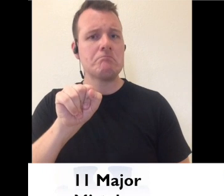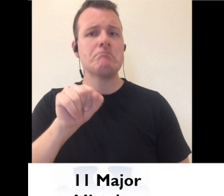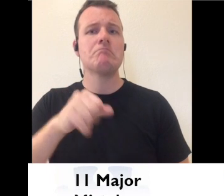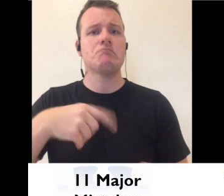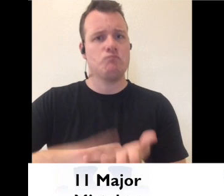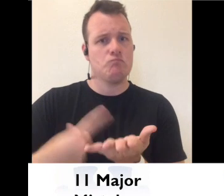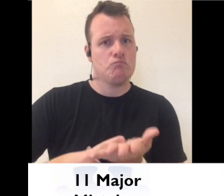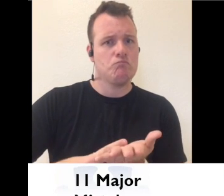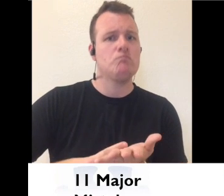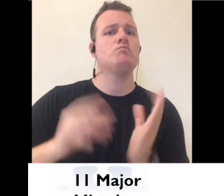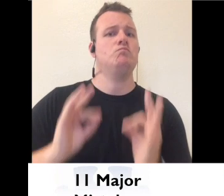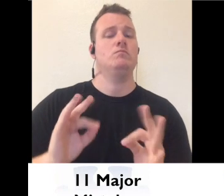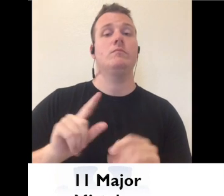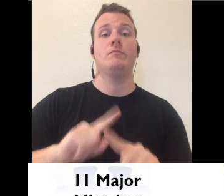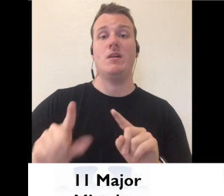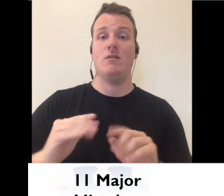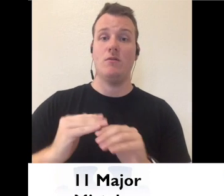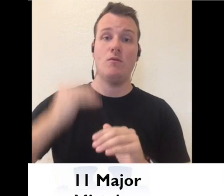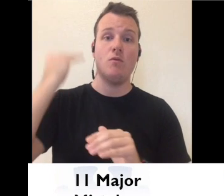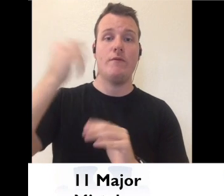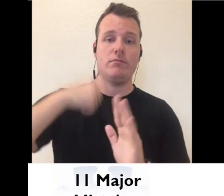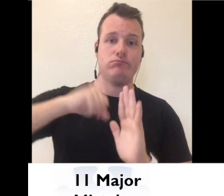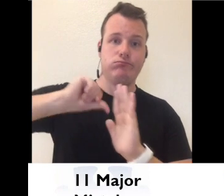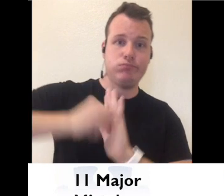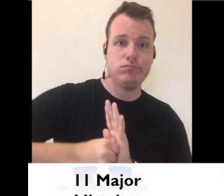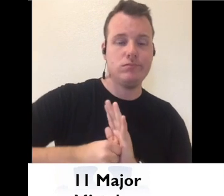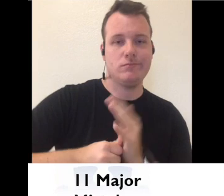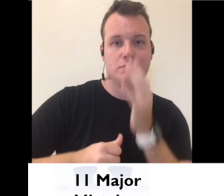that. But you don't want to over emphasize those things because guess